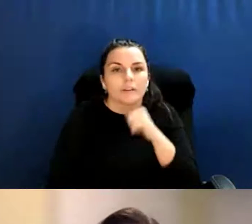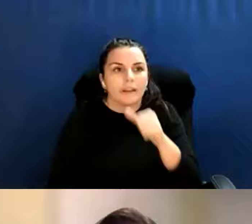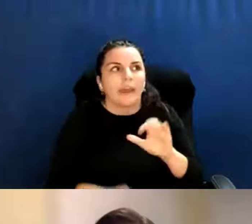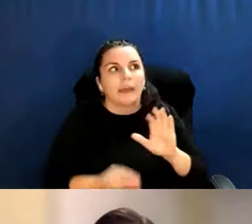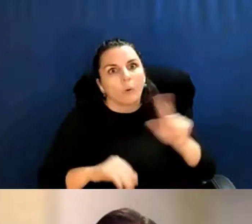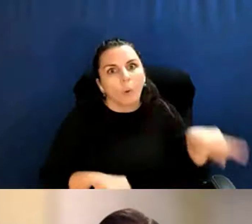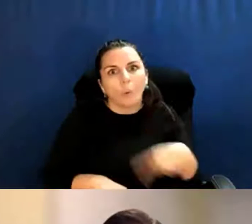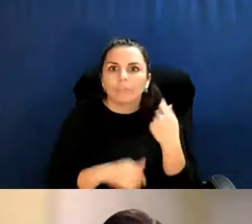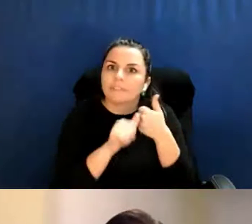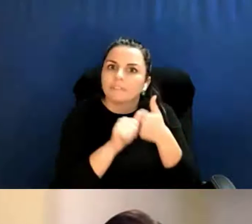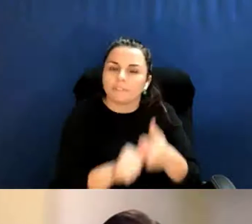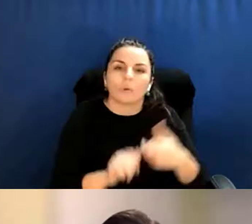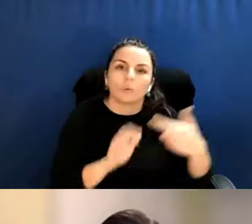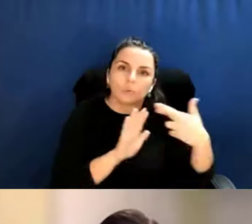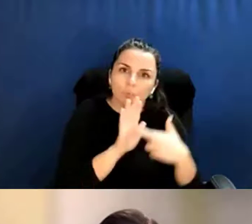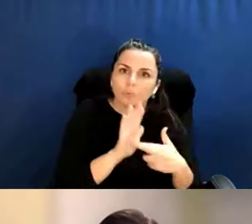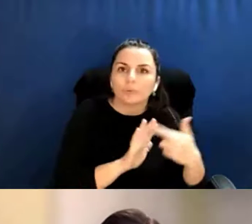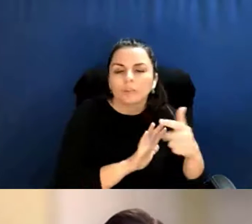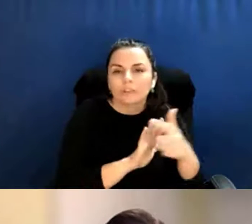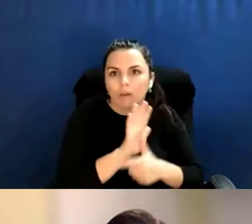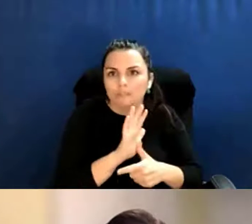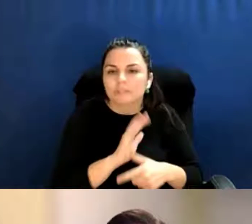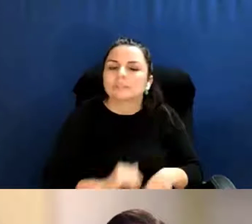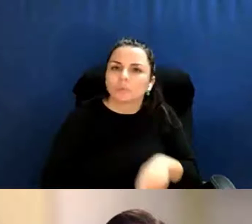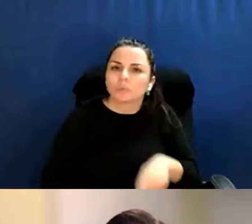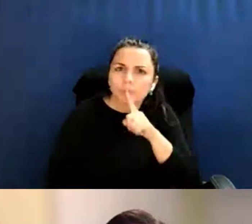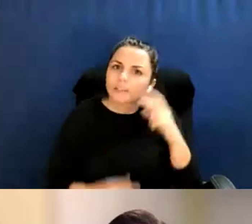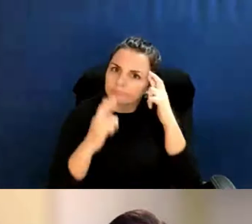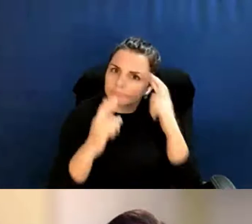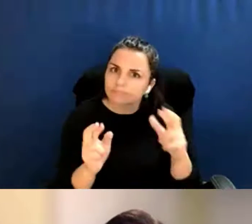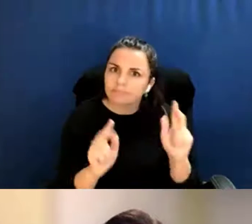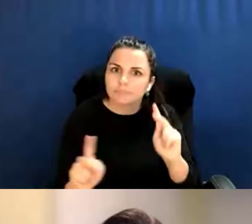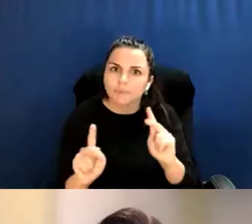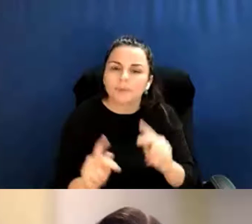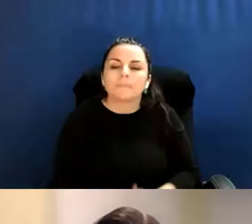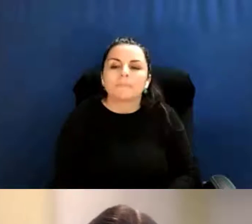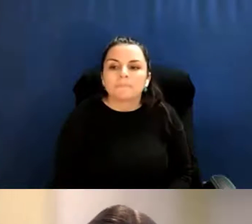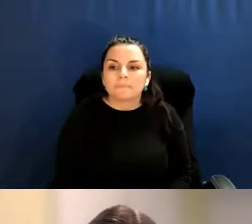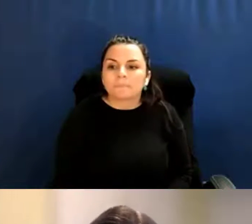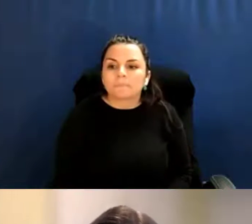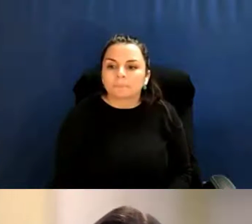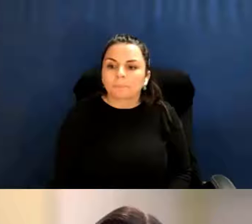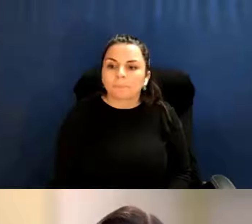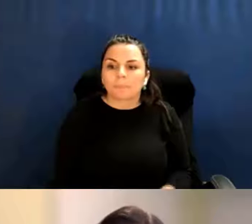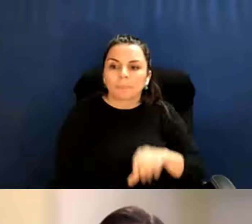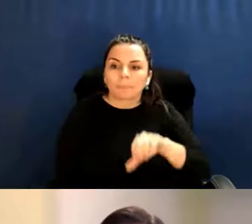Lyndi Lahl: Great. So somebody has asked a question about children.